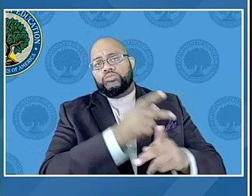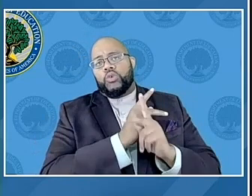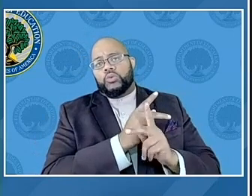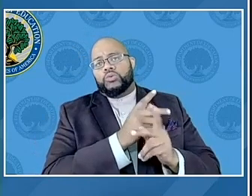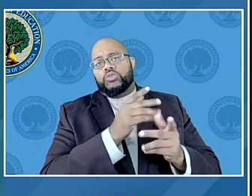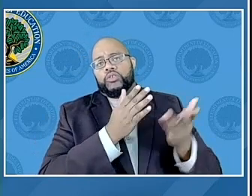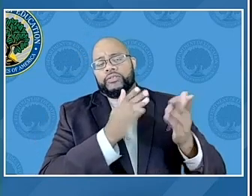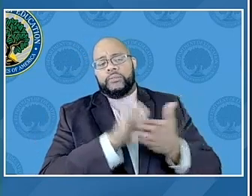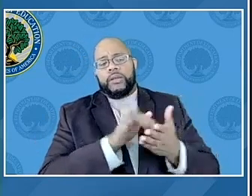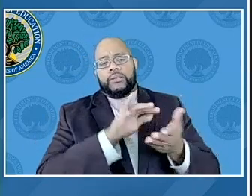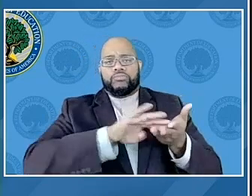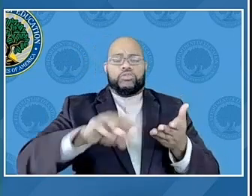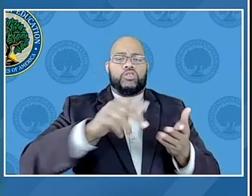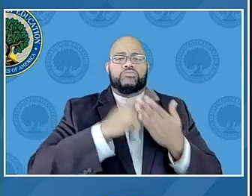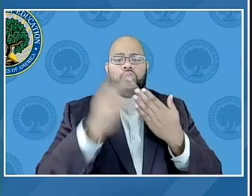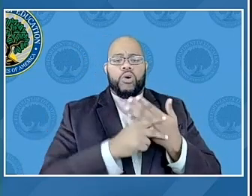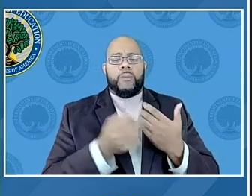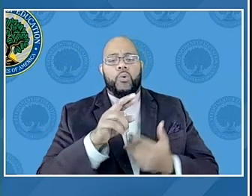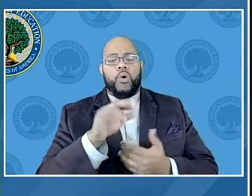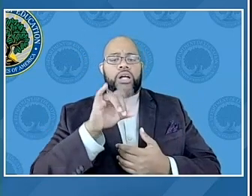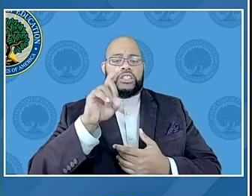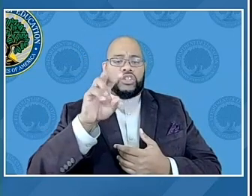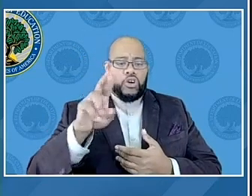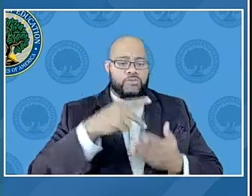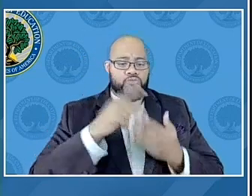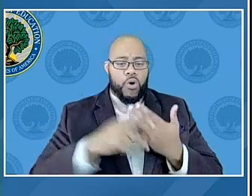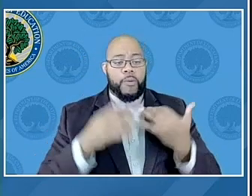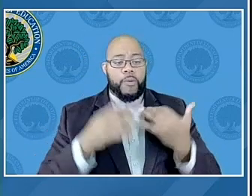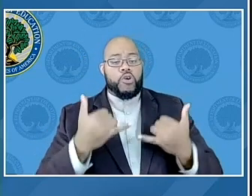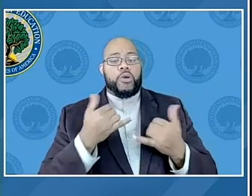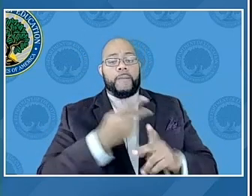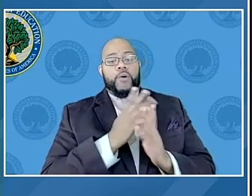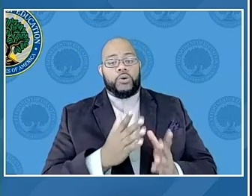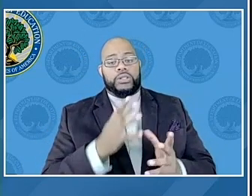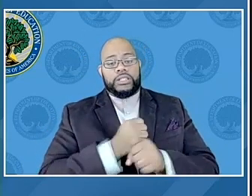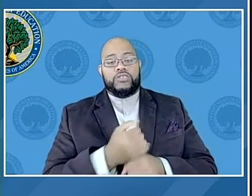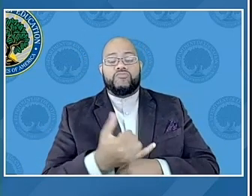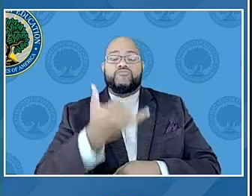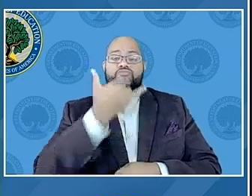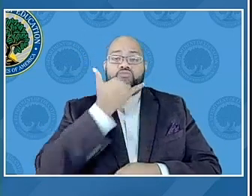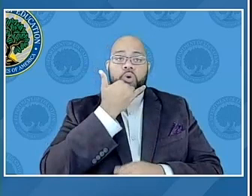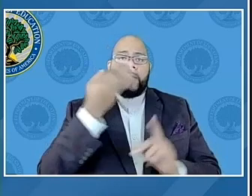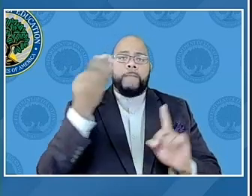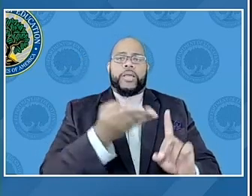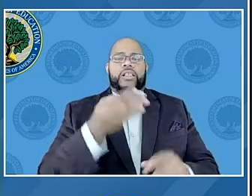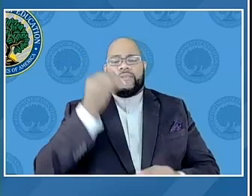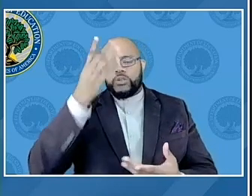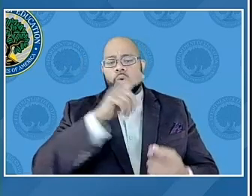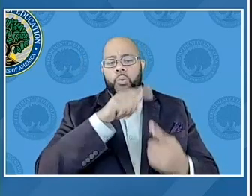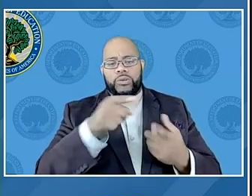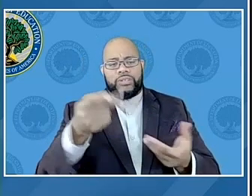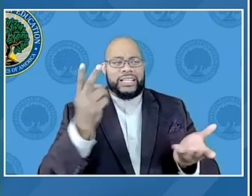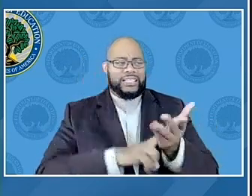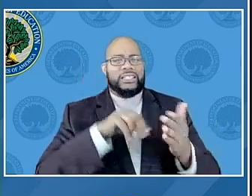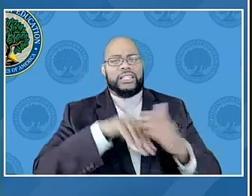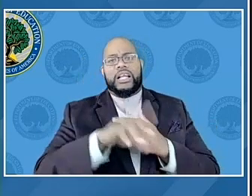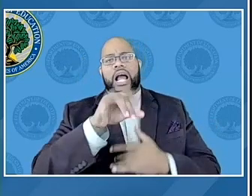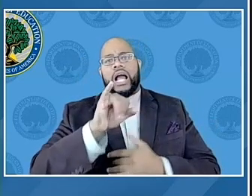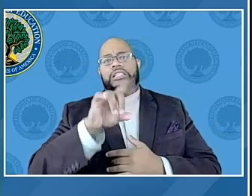programs or the IDR plans. Currently, borrowers are getting wrong billing information when they're enrolling in the IDR plans and when they get that